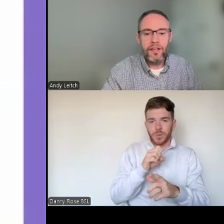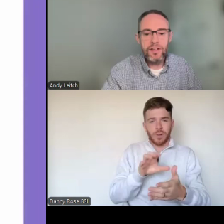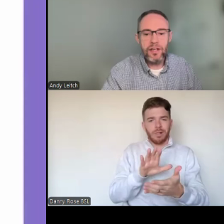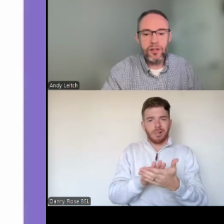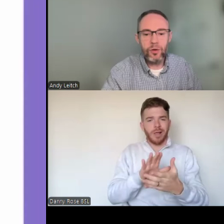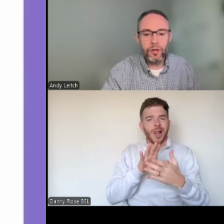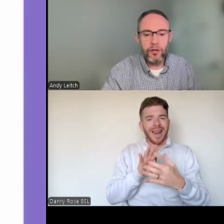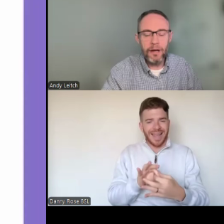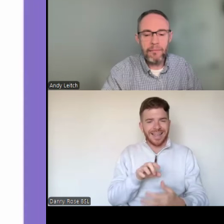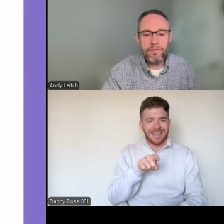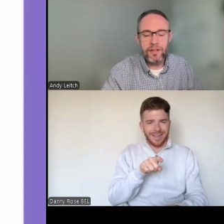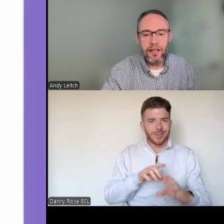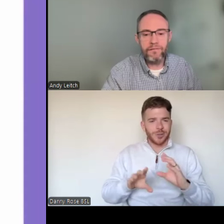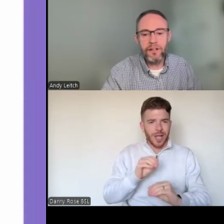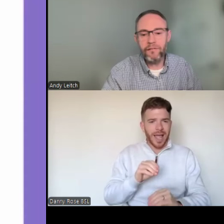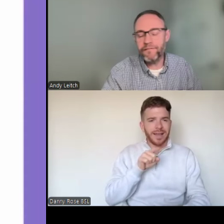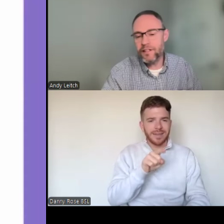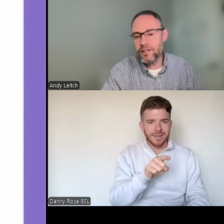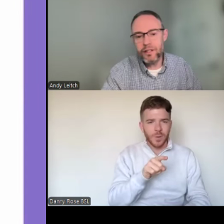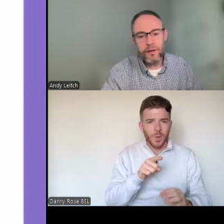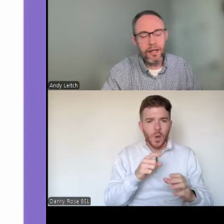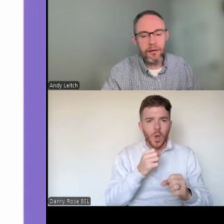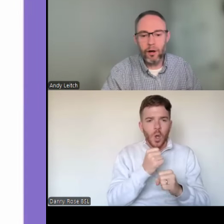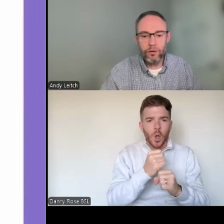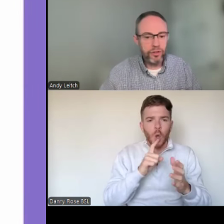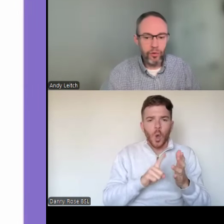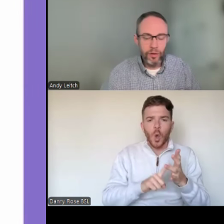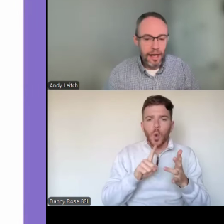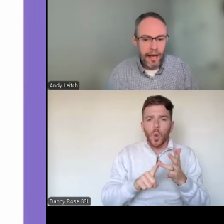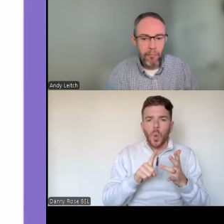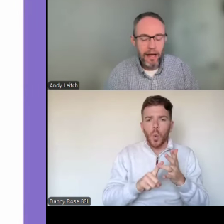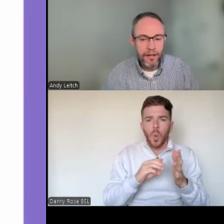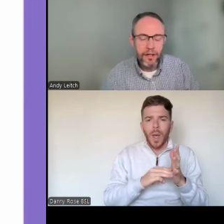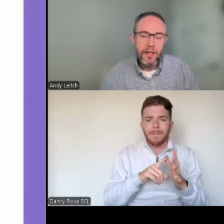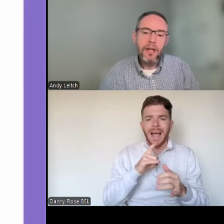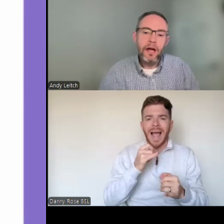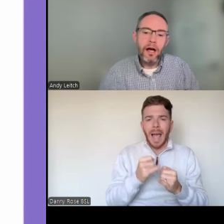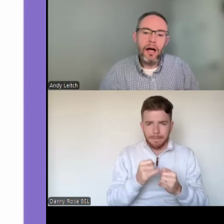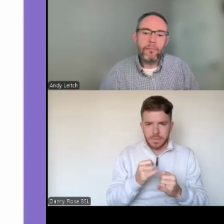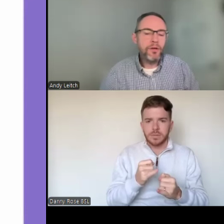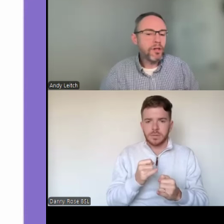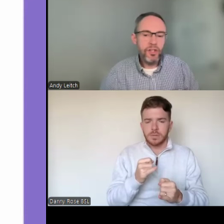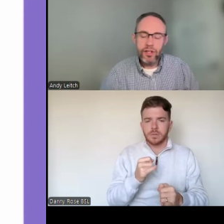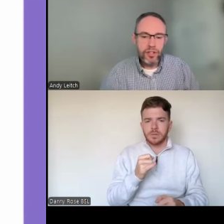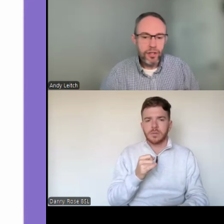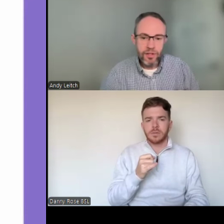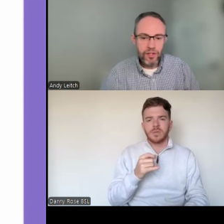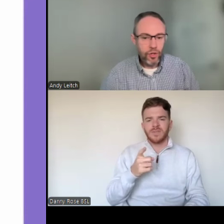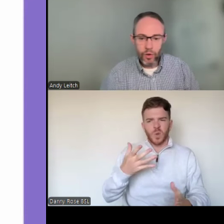This is called GlooMaps. If you don't fancy doing it old school with a layout pad, you can just use this tool.